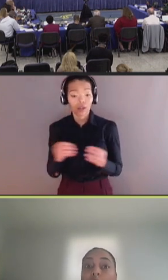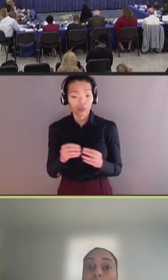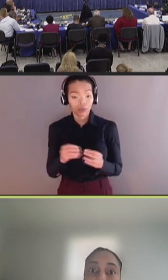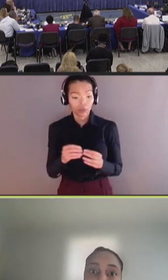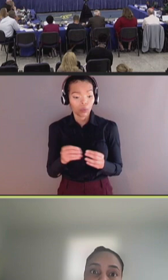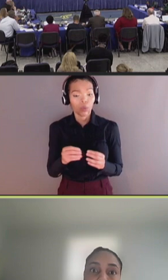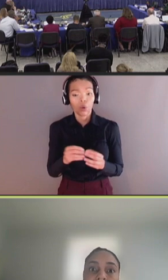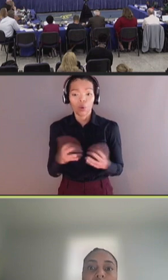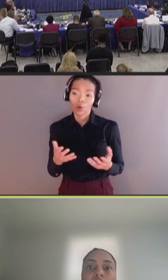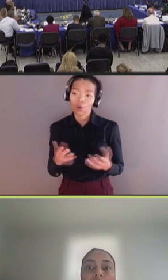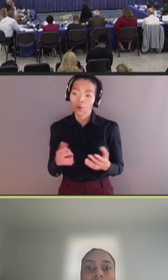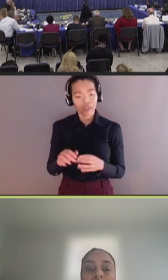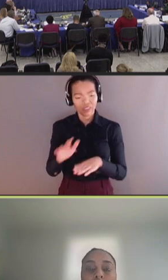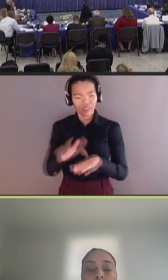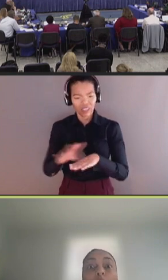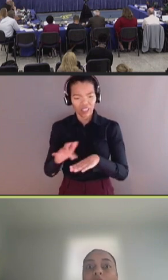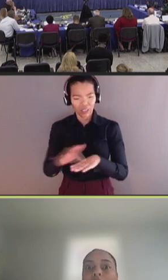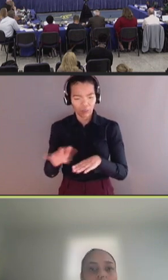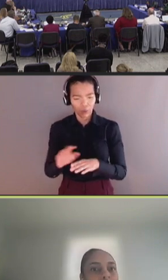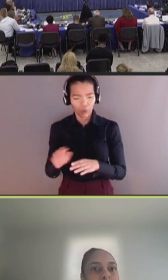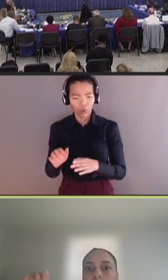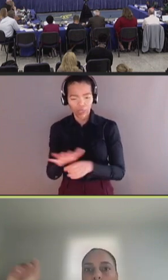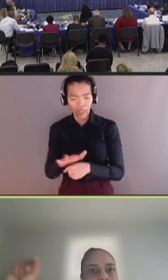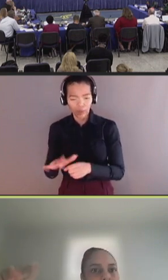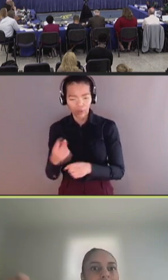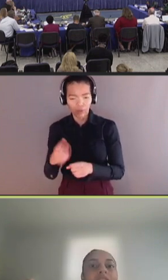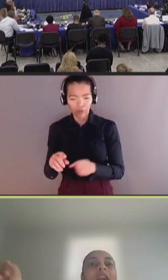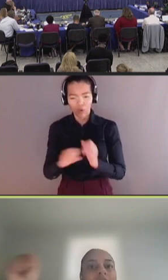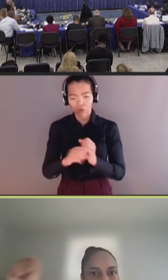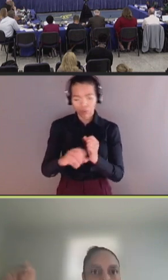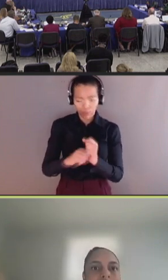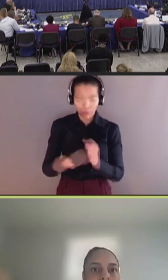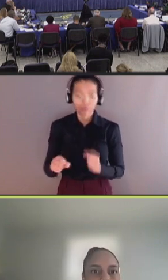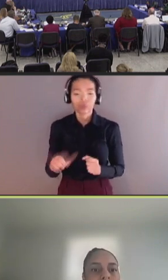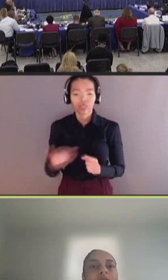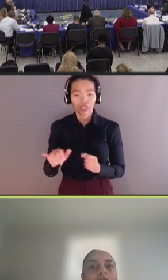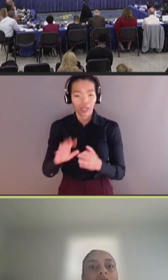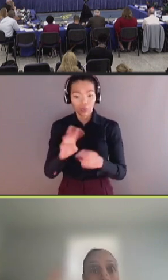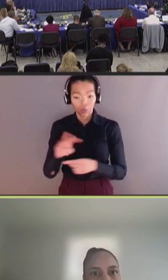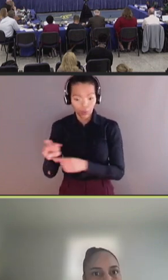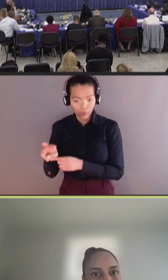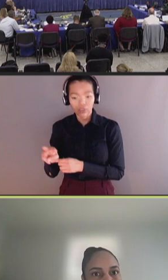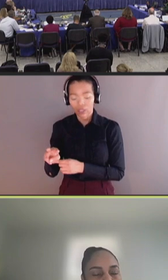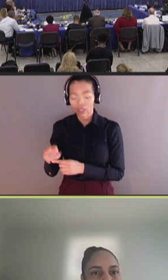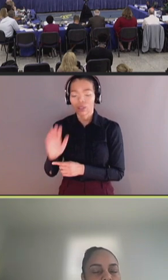through our partnership materials, we -- there's always an asterisk to say, "There's also this